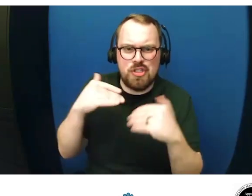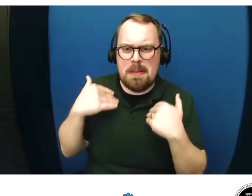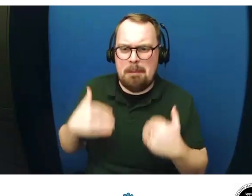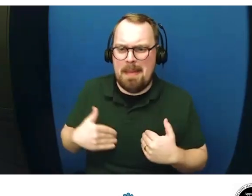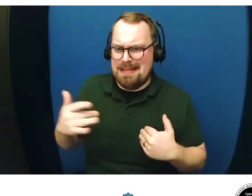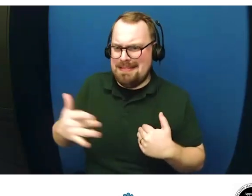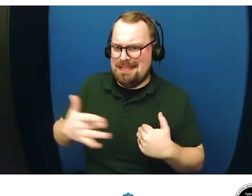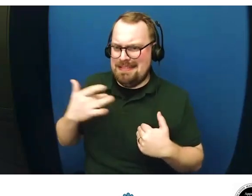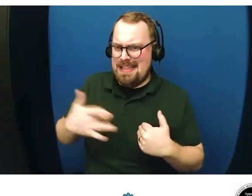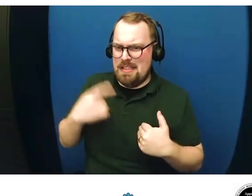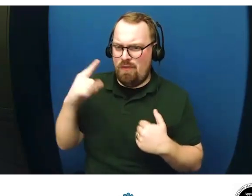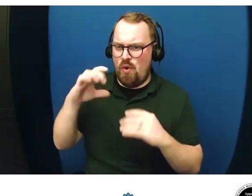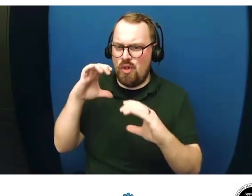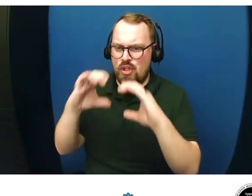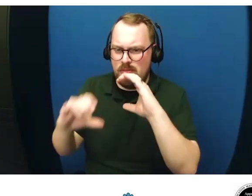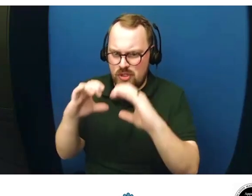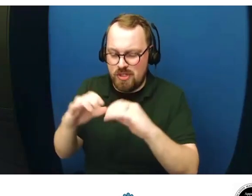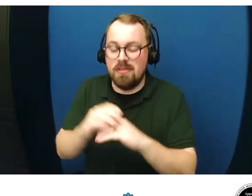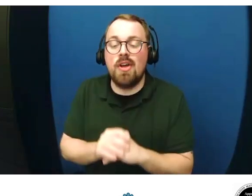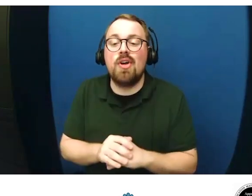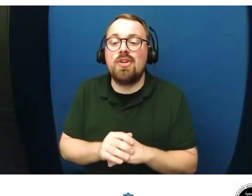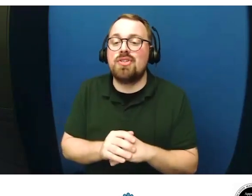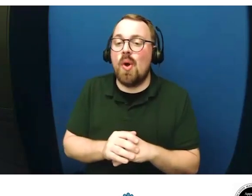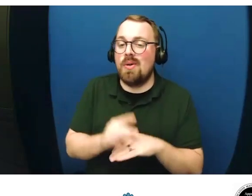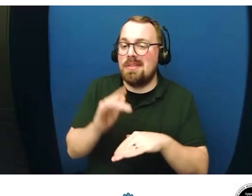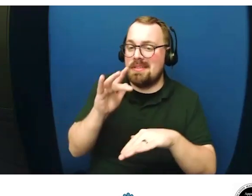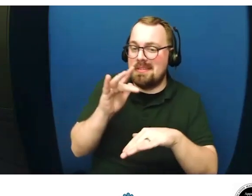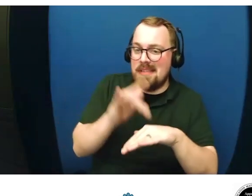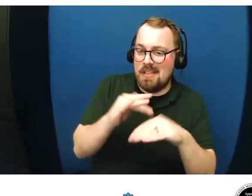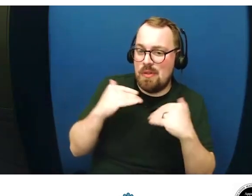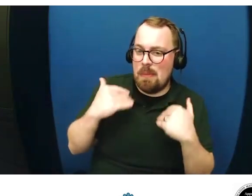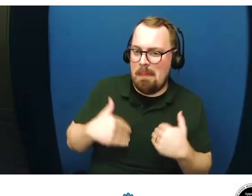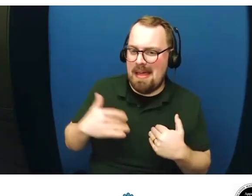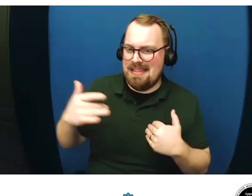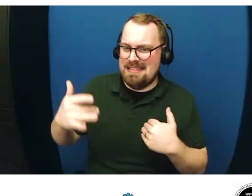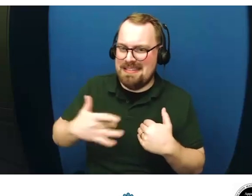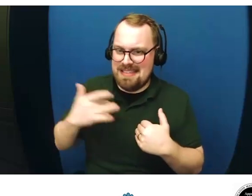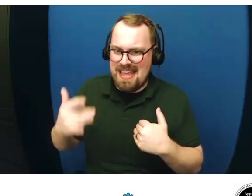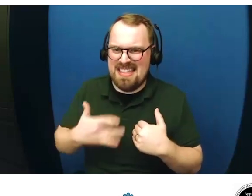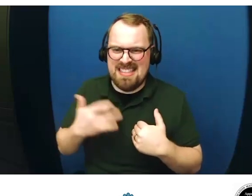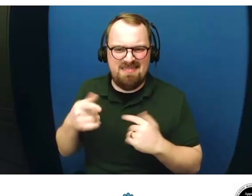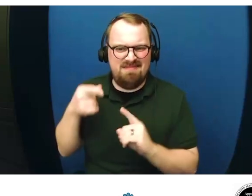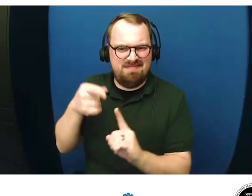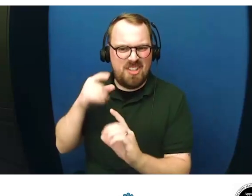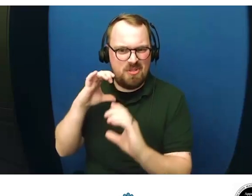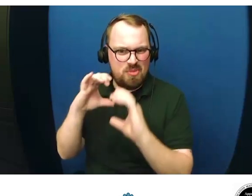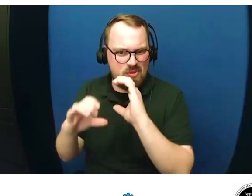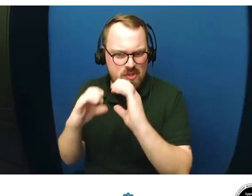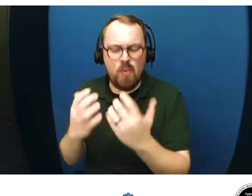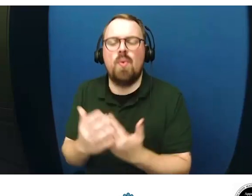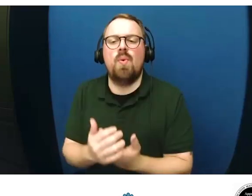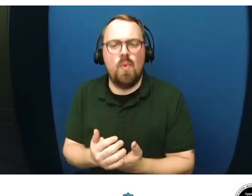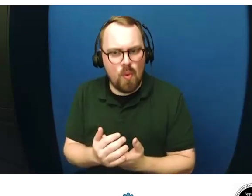Tactile bodily...tactile bodily sense, tactile bodily communication is something I love